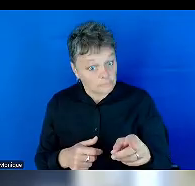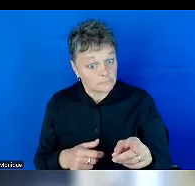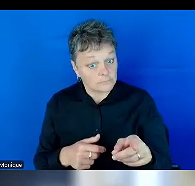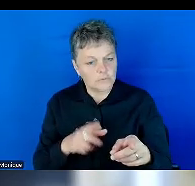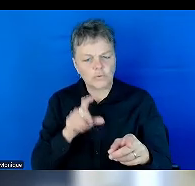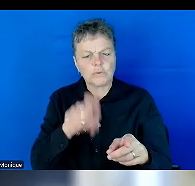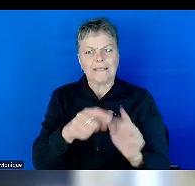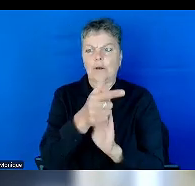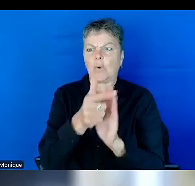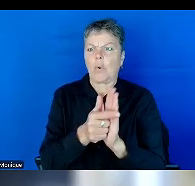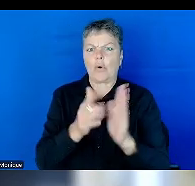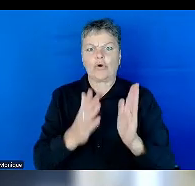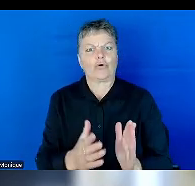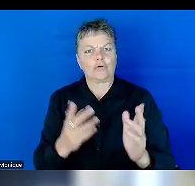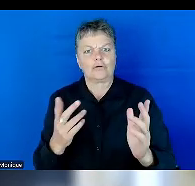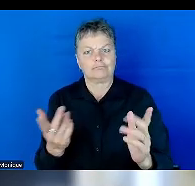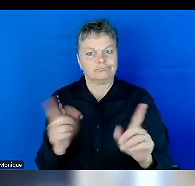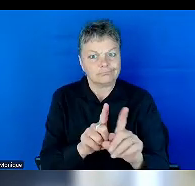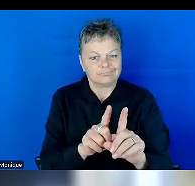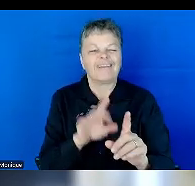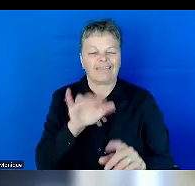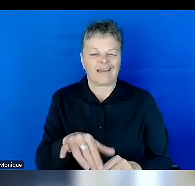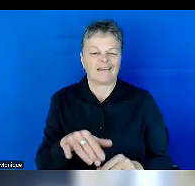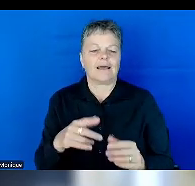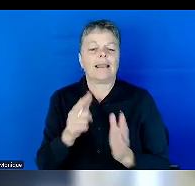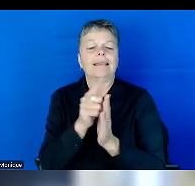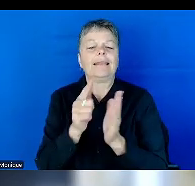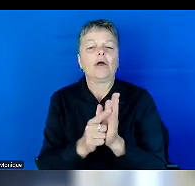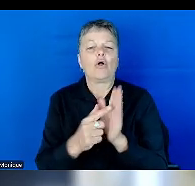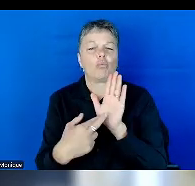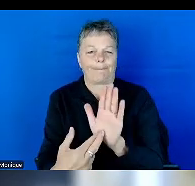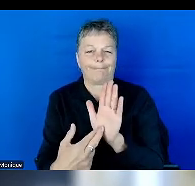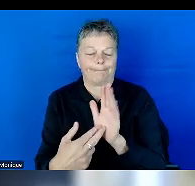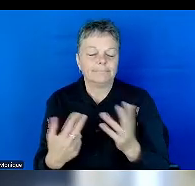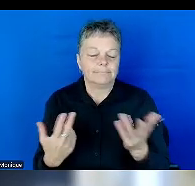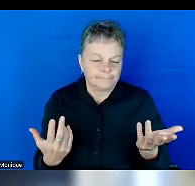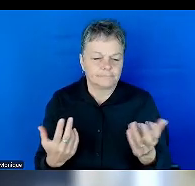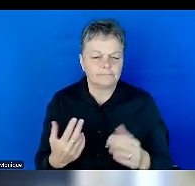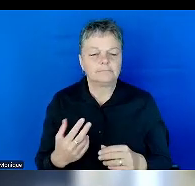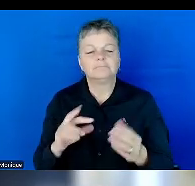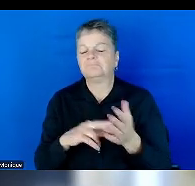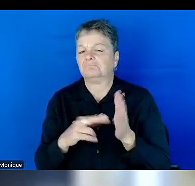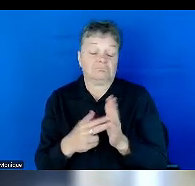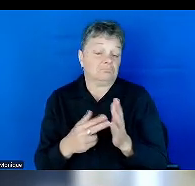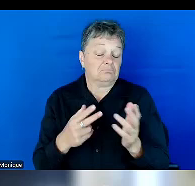means essentially to that we we represent people in either a court or a tribunal in